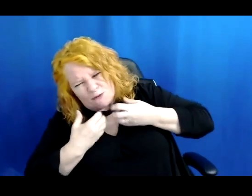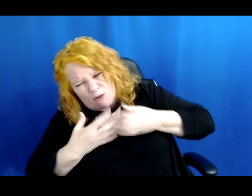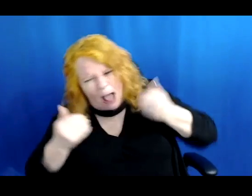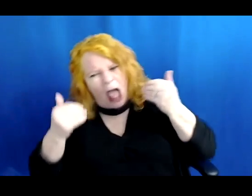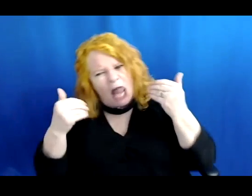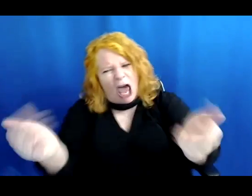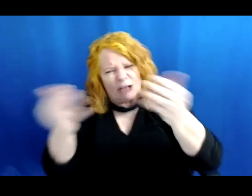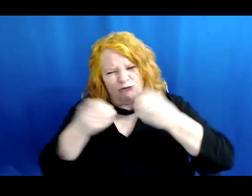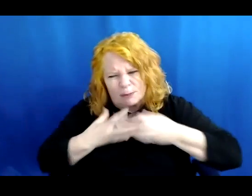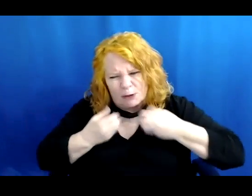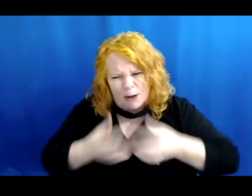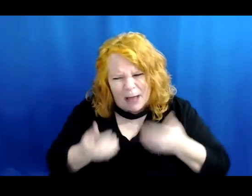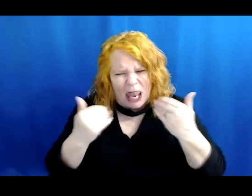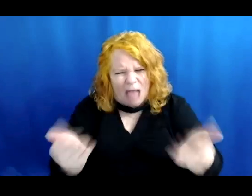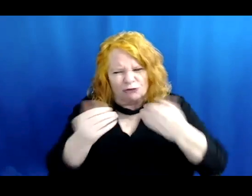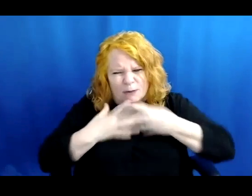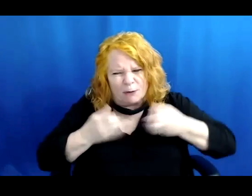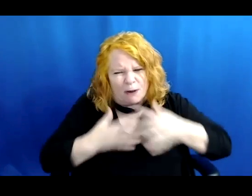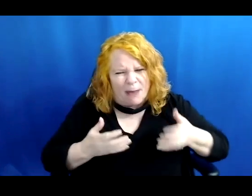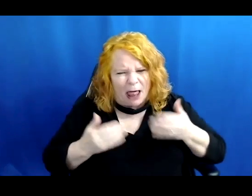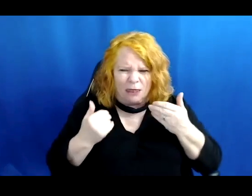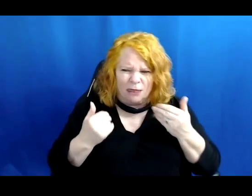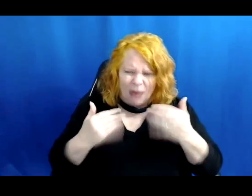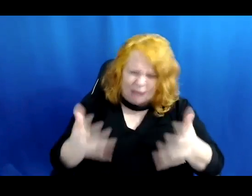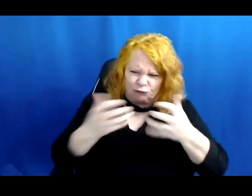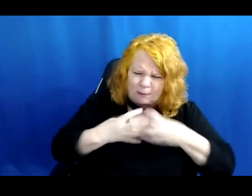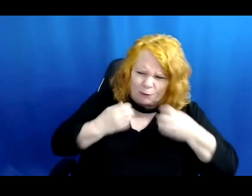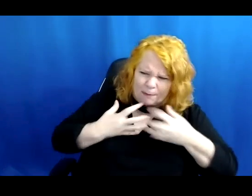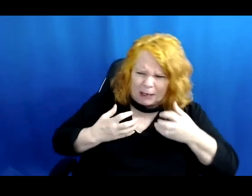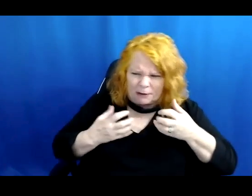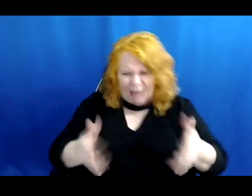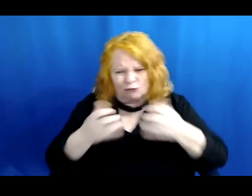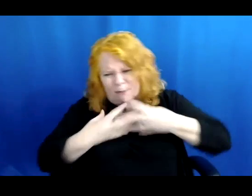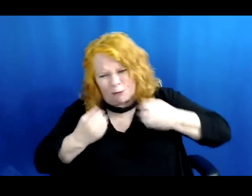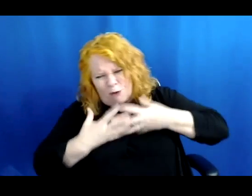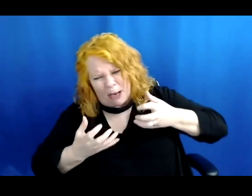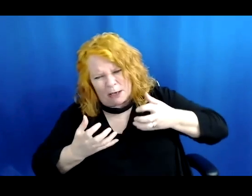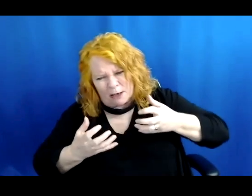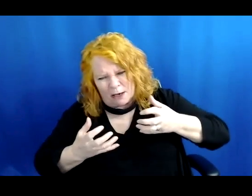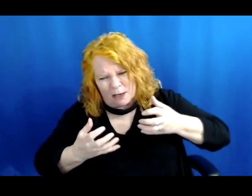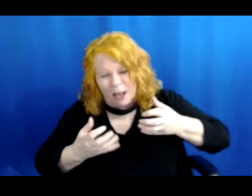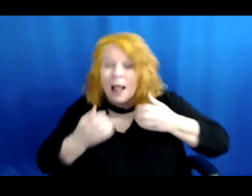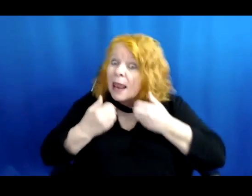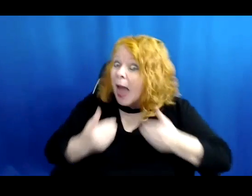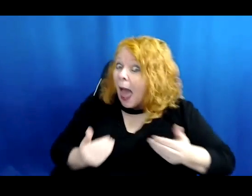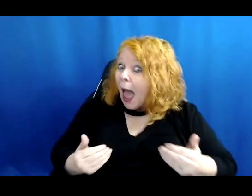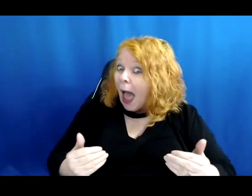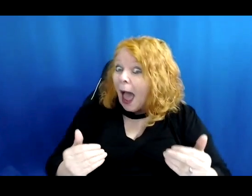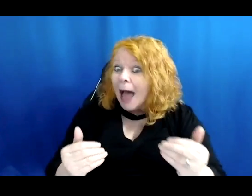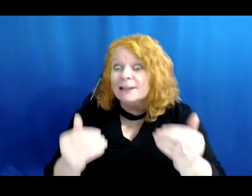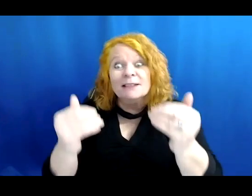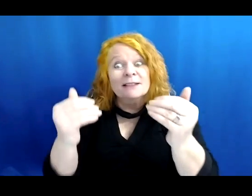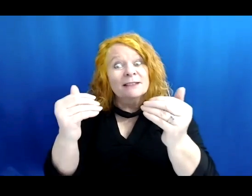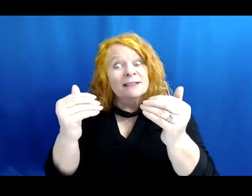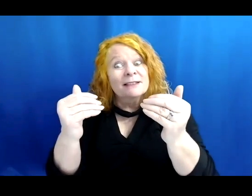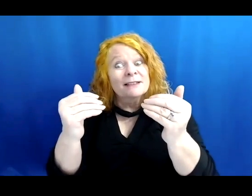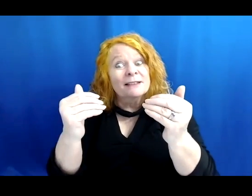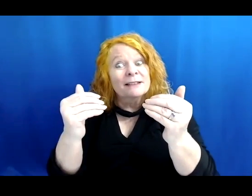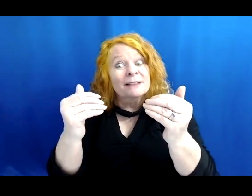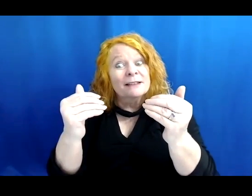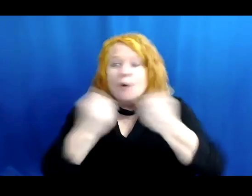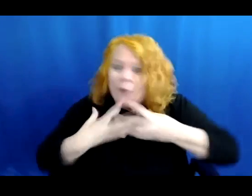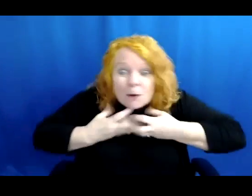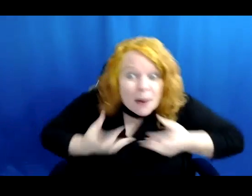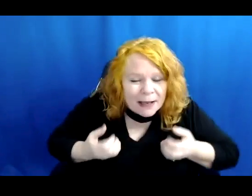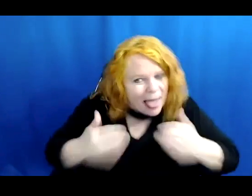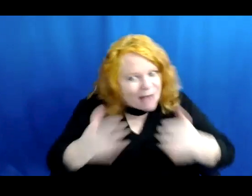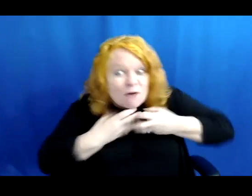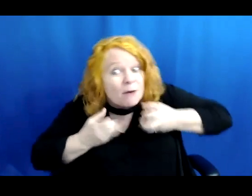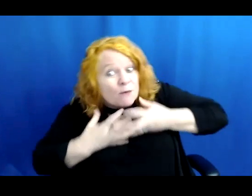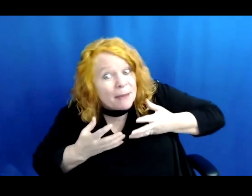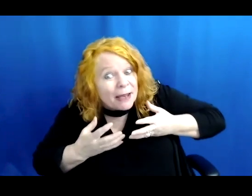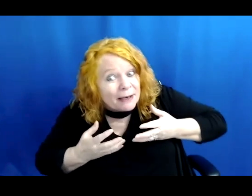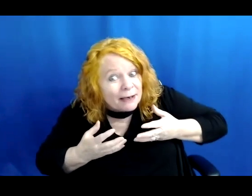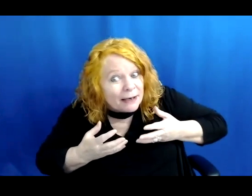Let’s Ribbit Ribbit. Let’s Ribbit Ribbit.